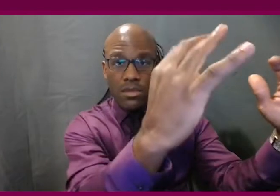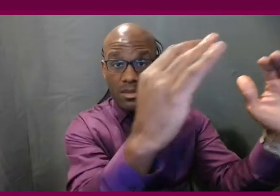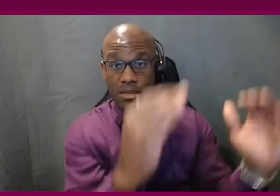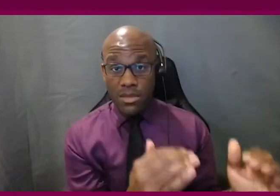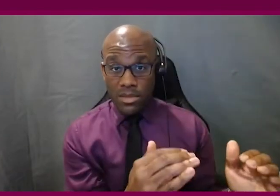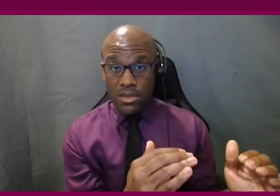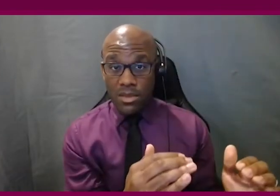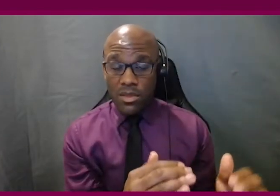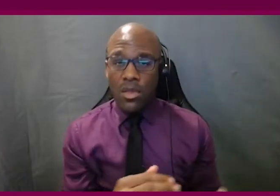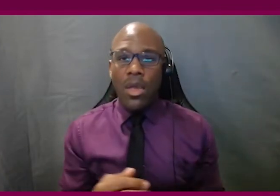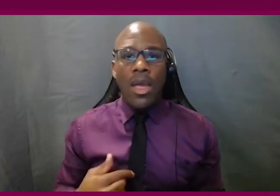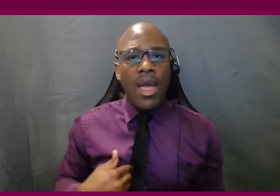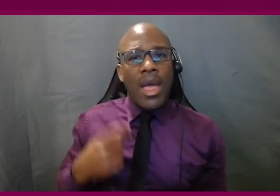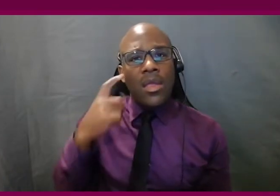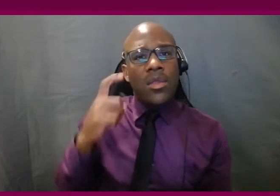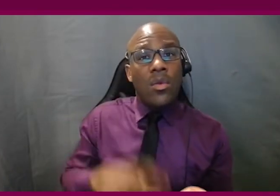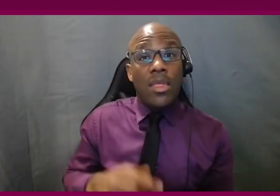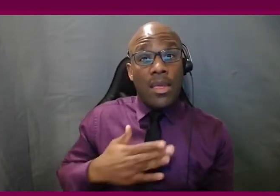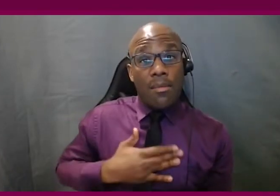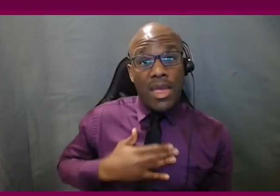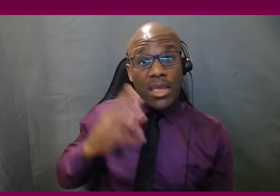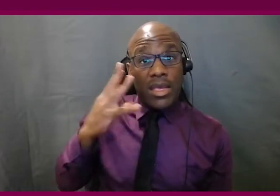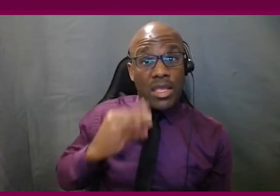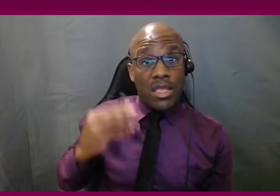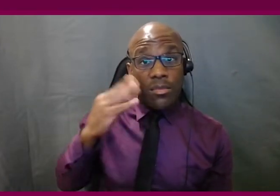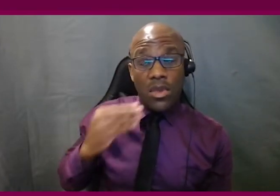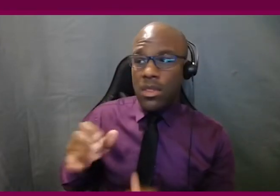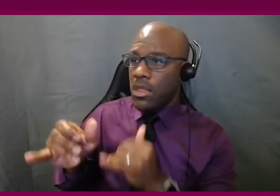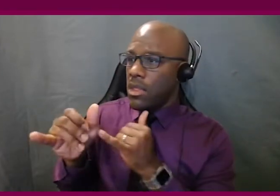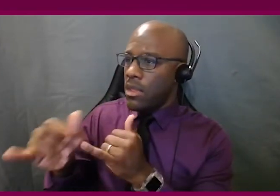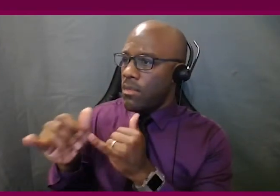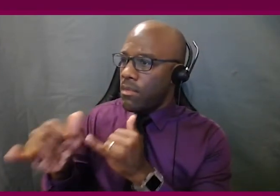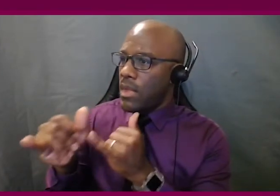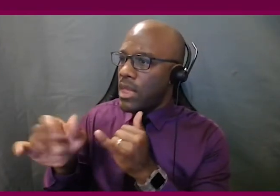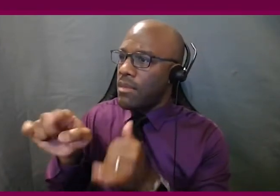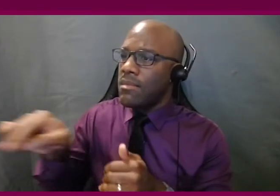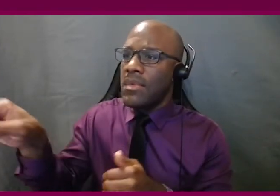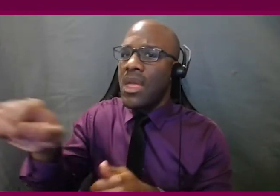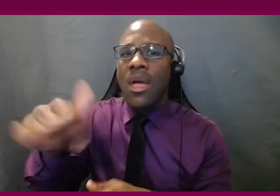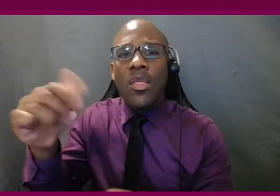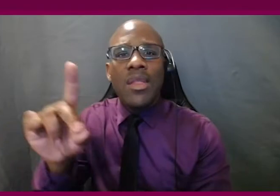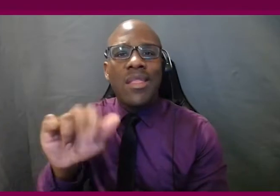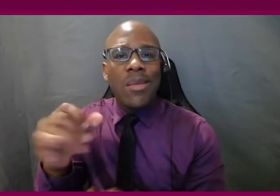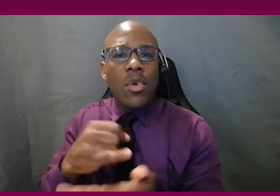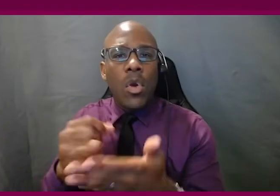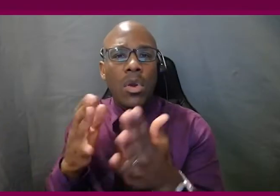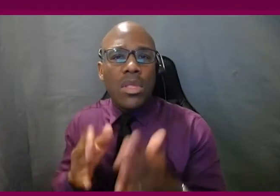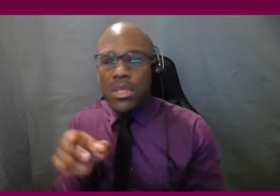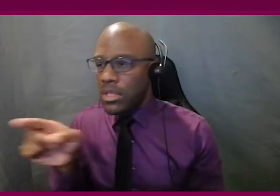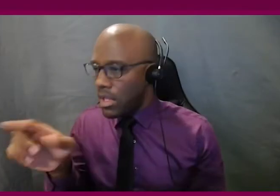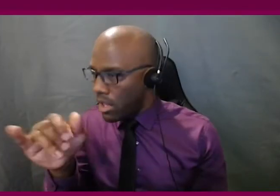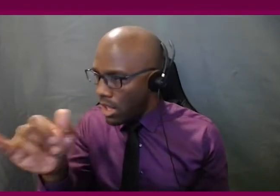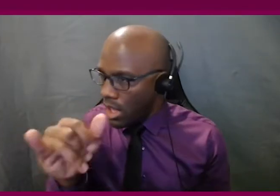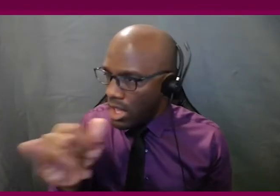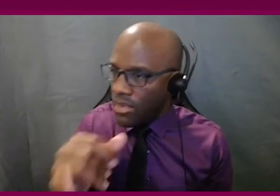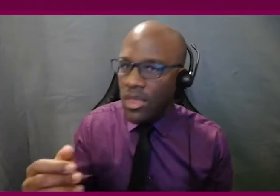And it's almost like this collection of disability art creates this common story, this common